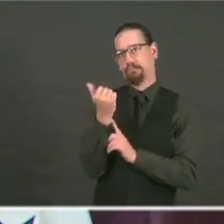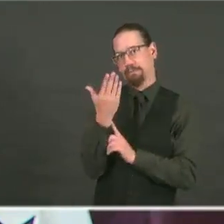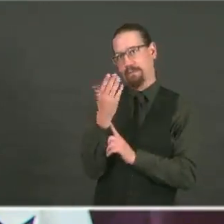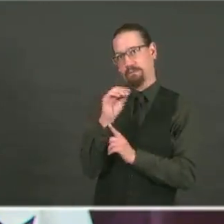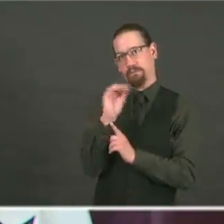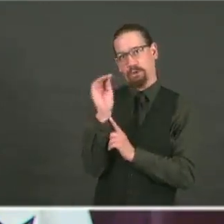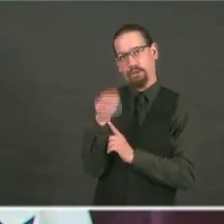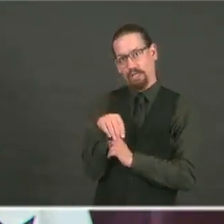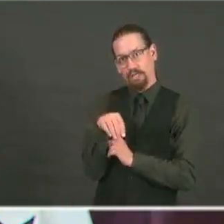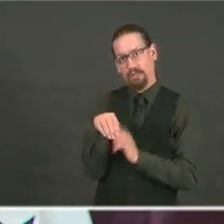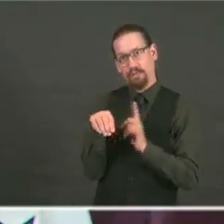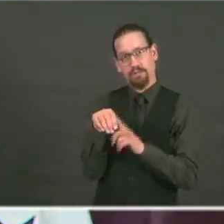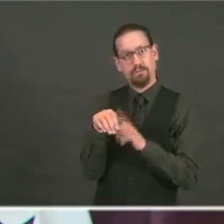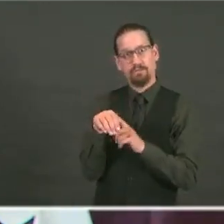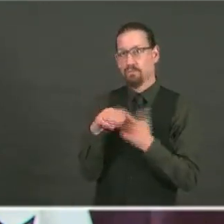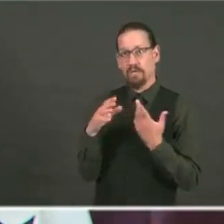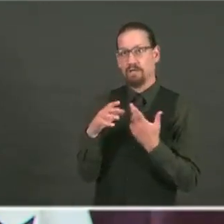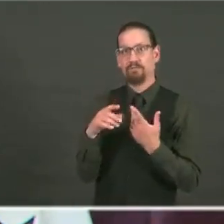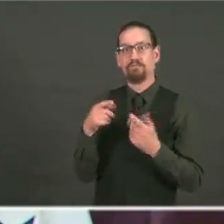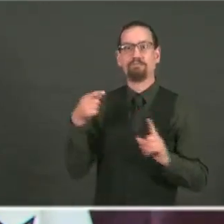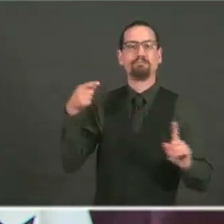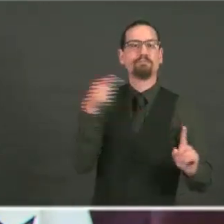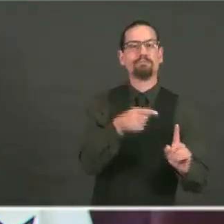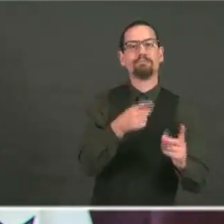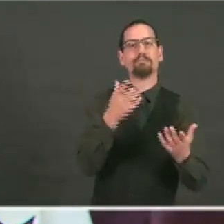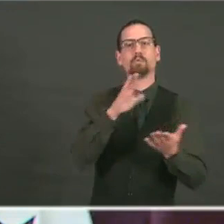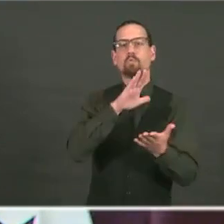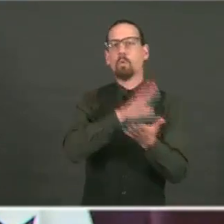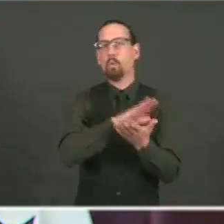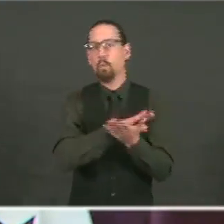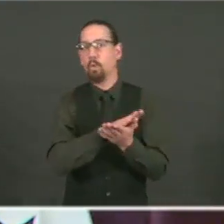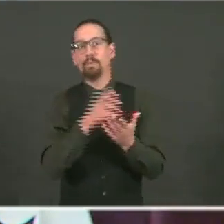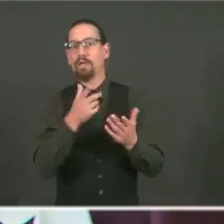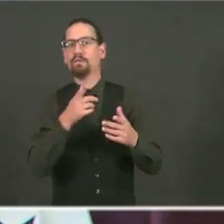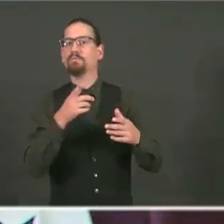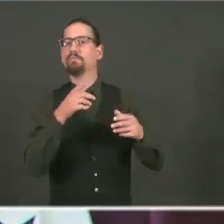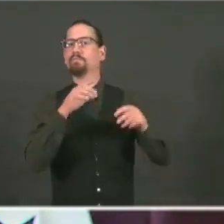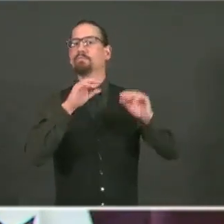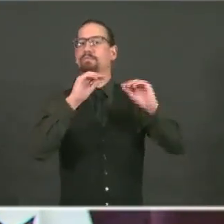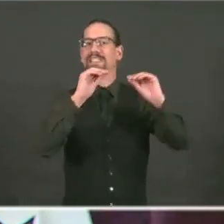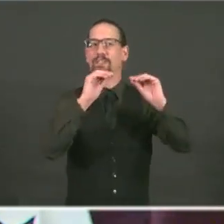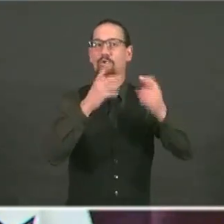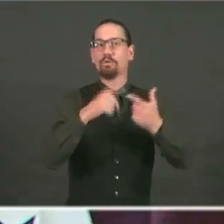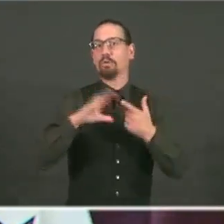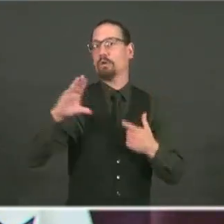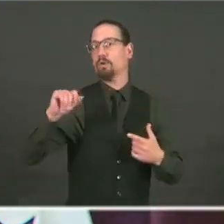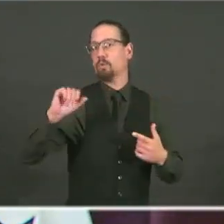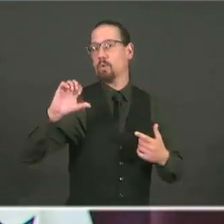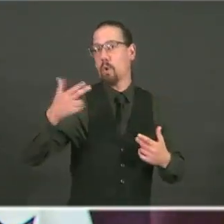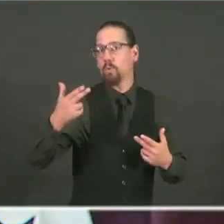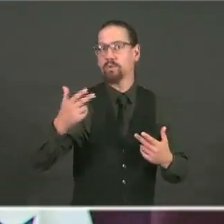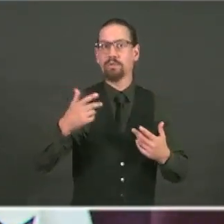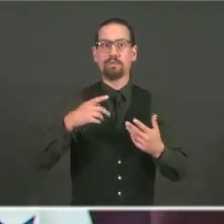WITH SCHOOLS. THEY ARE STUDENTS, PARENTS, TEACHERS, COACHES, EMPLOYEES,